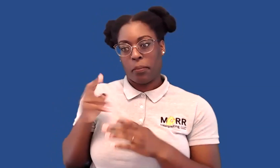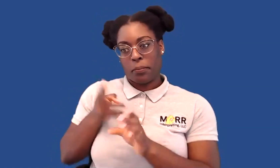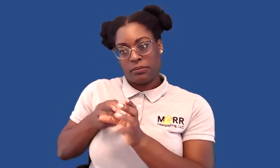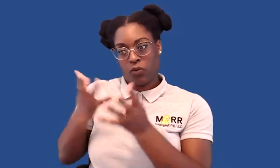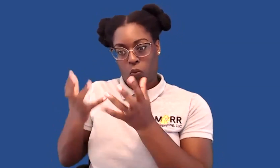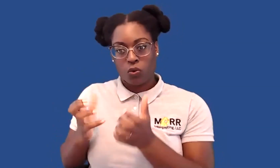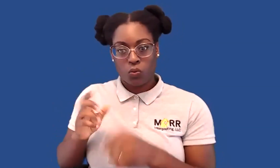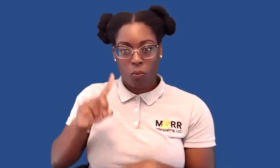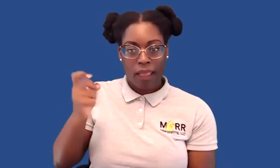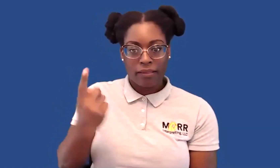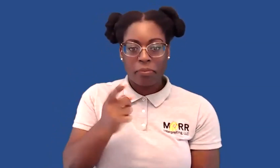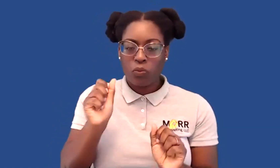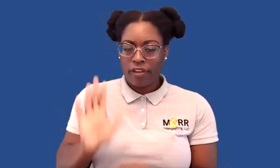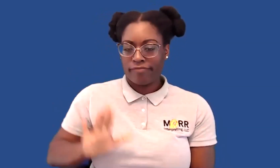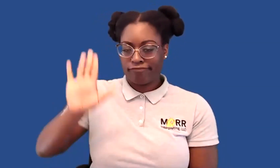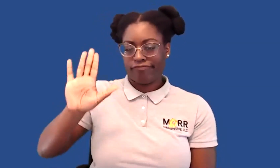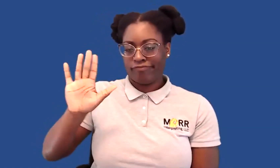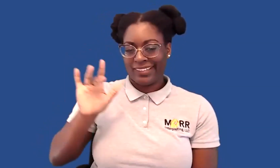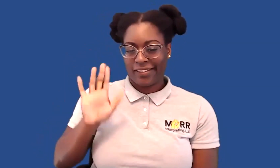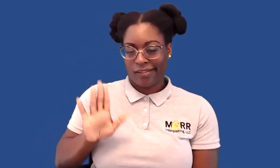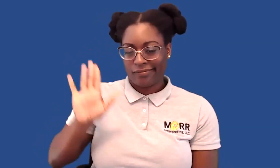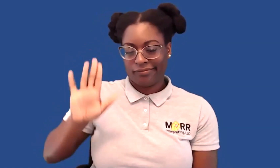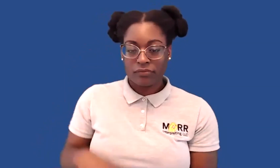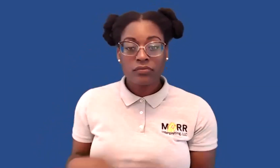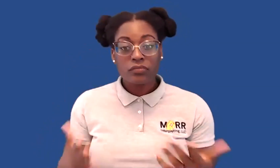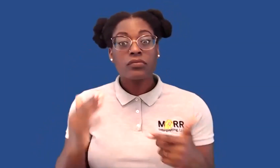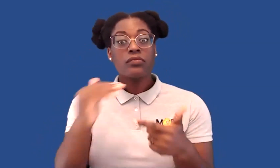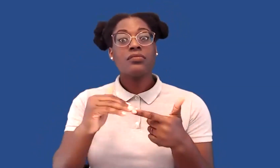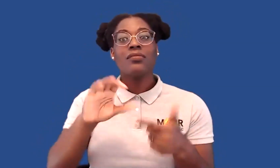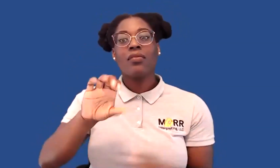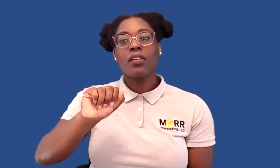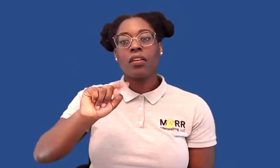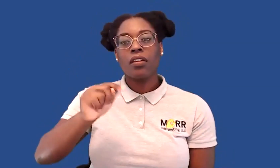So our next question is from Catherine and it says: